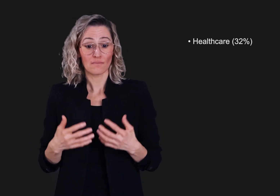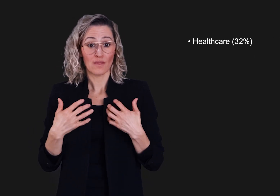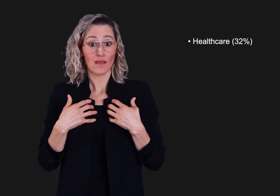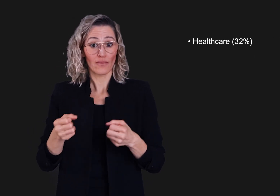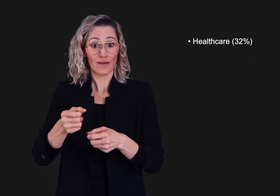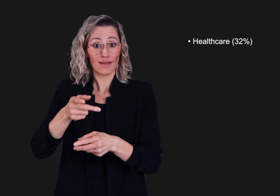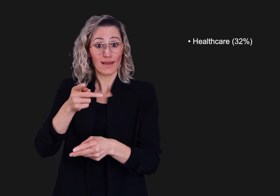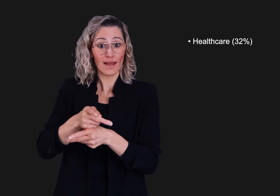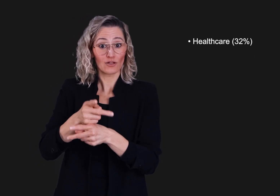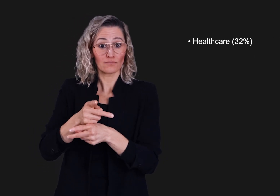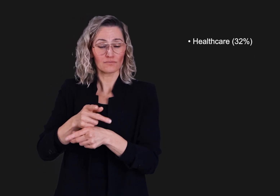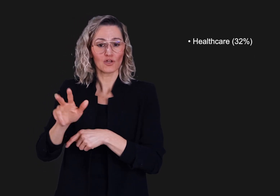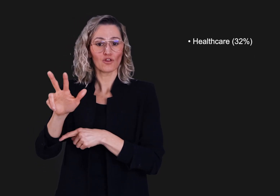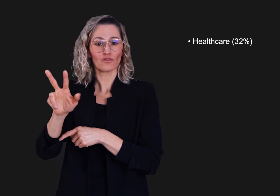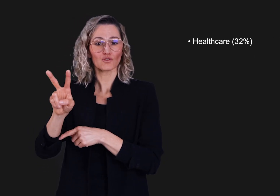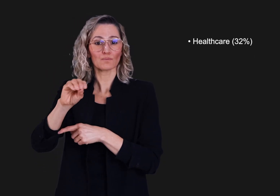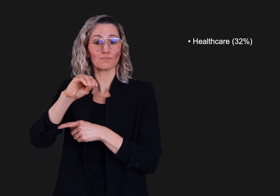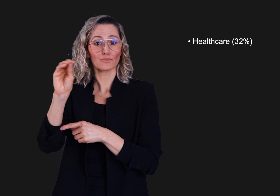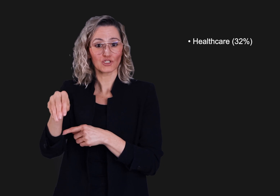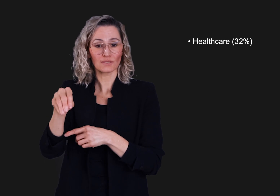• Healthcare (32%)